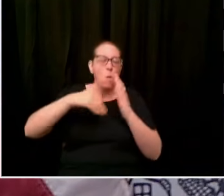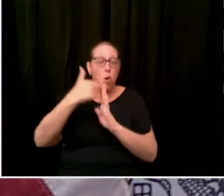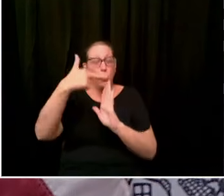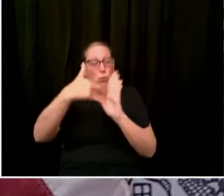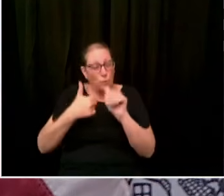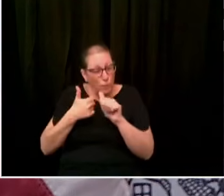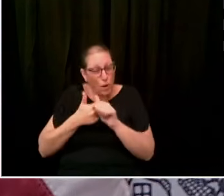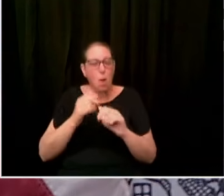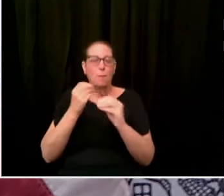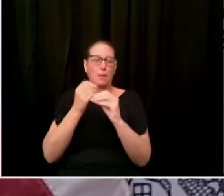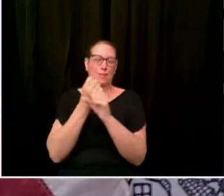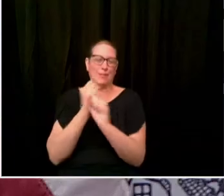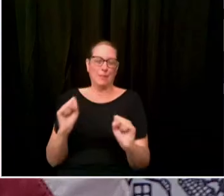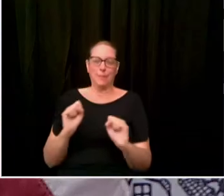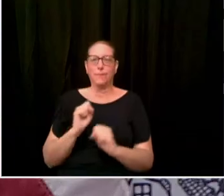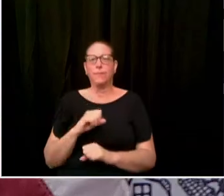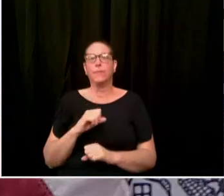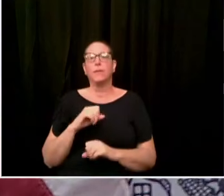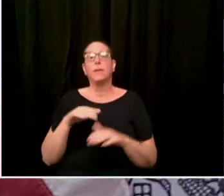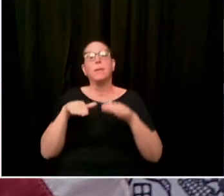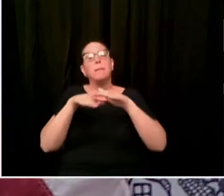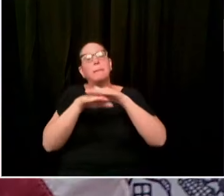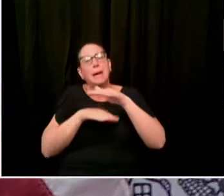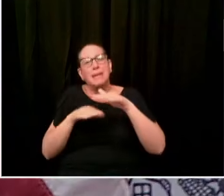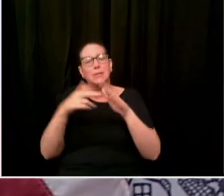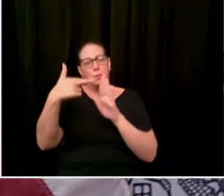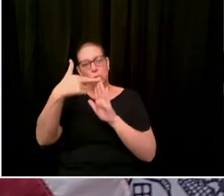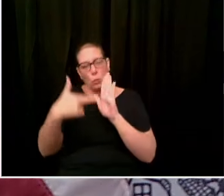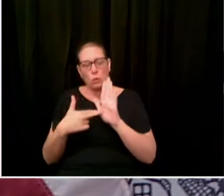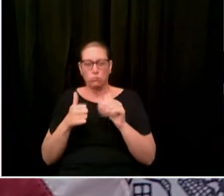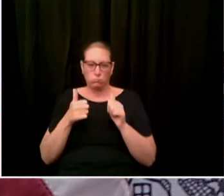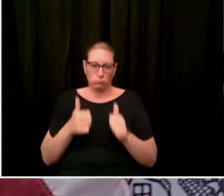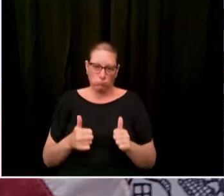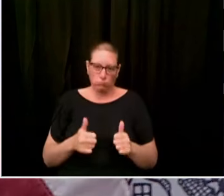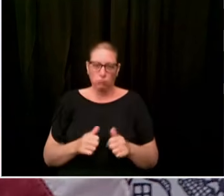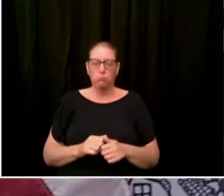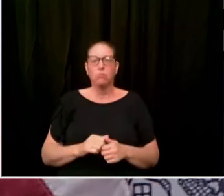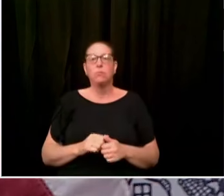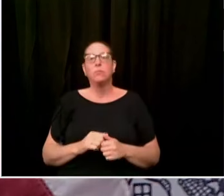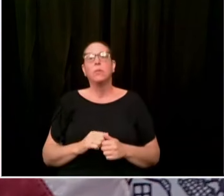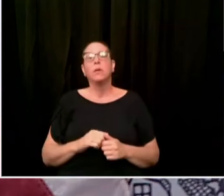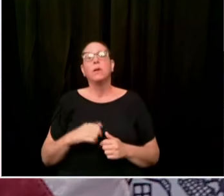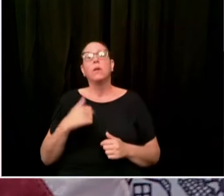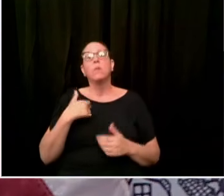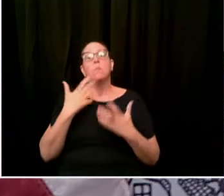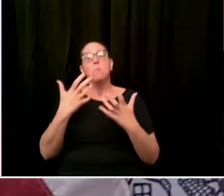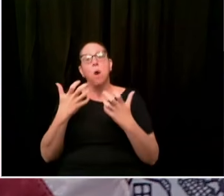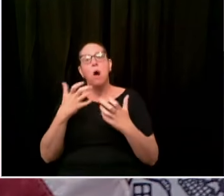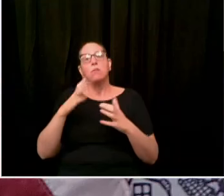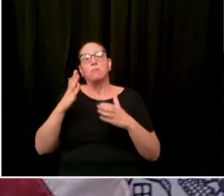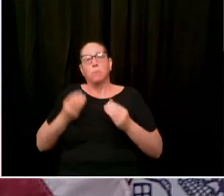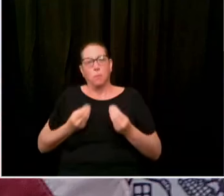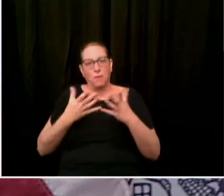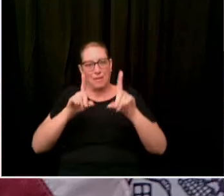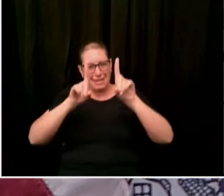SANITIZER, COVERING YOUR MOUTH WHEN YOU COUGH AND SNEEZE. THOSE ARE STILL THE BASICS. BUT FOR PEOPLE WHO MEET THE